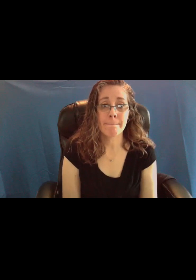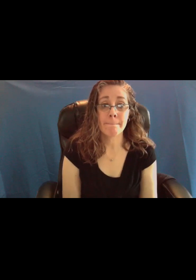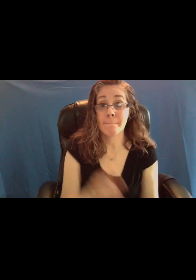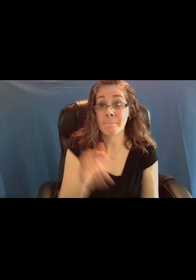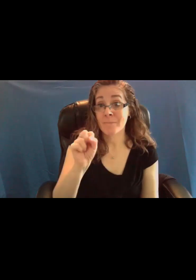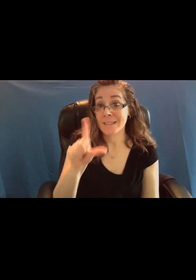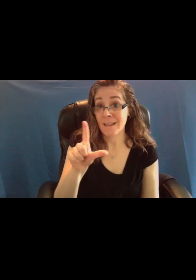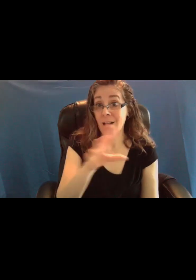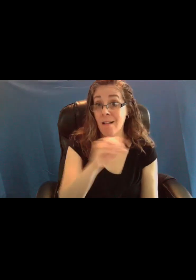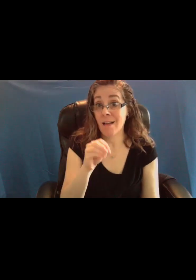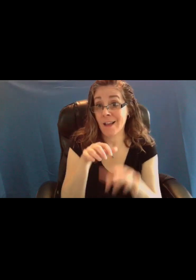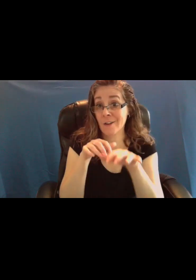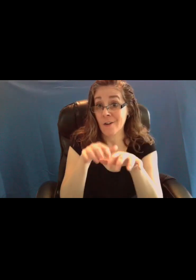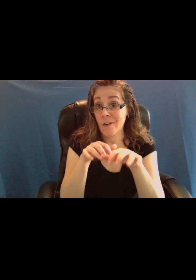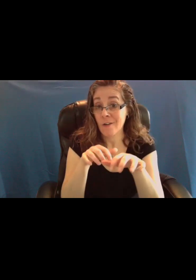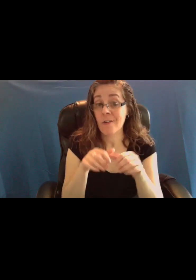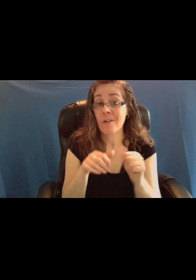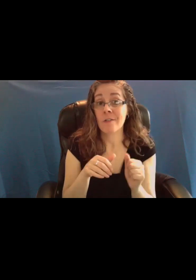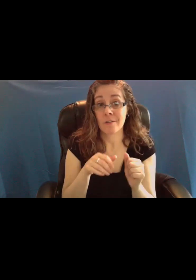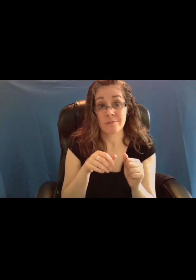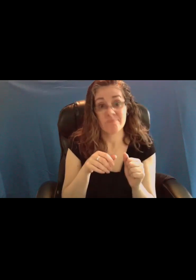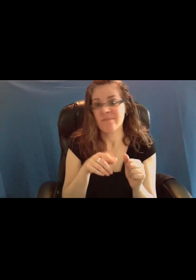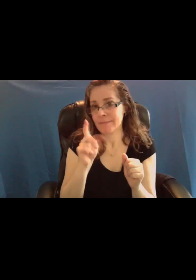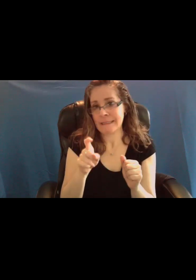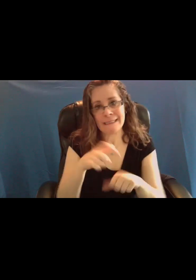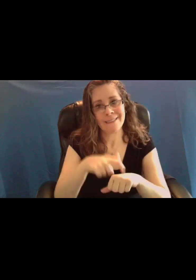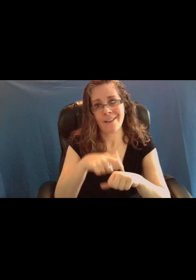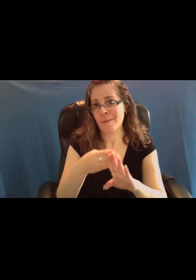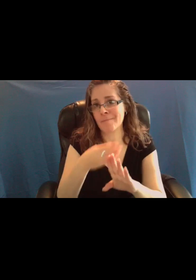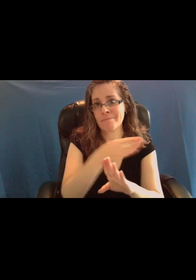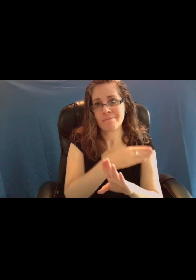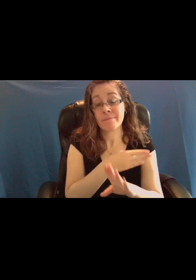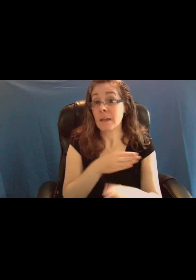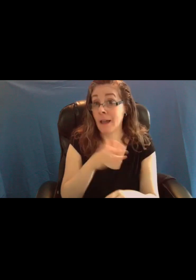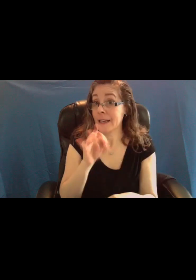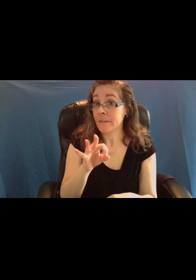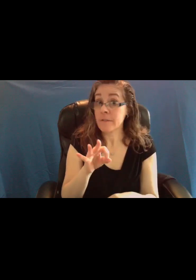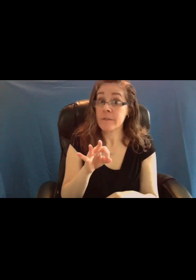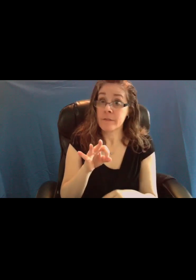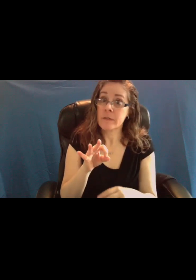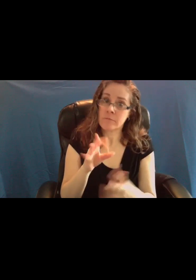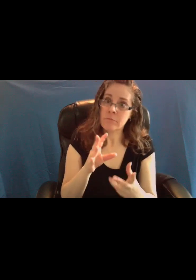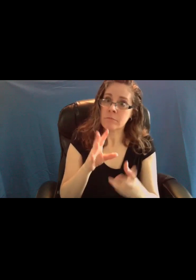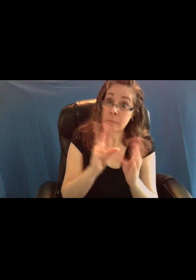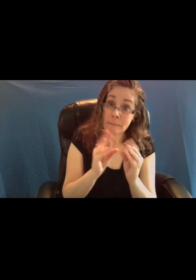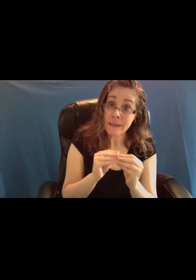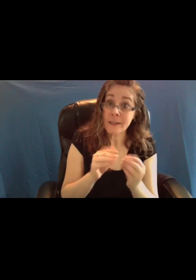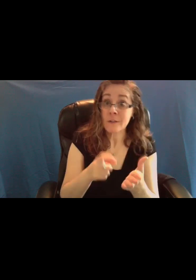need to be scheduled way in advance, and longer meetings may require two ASL interpreters.